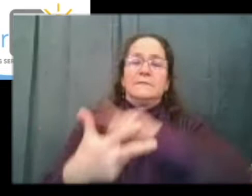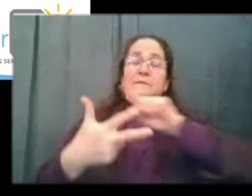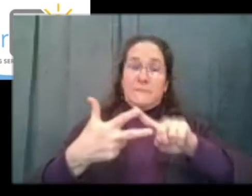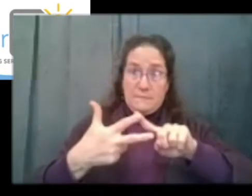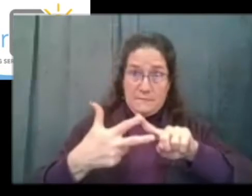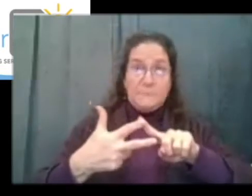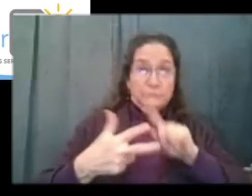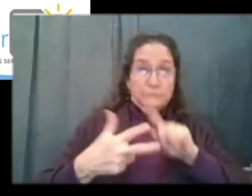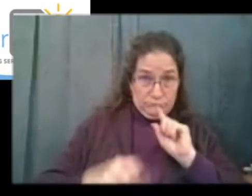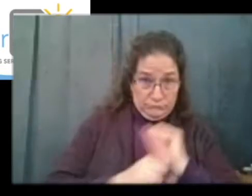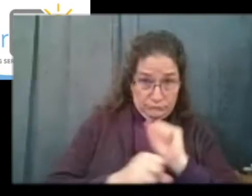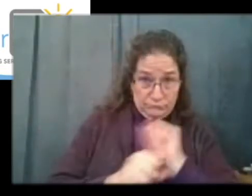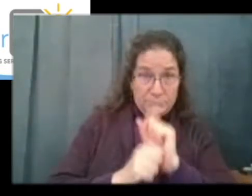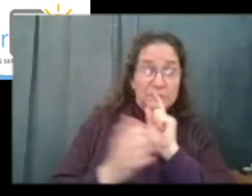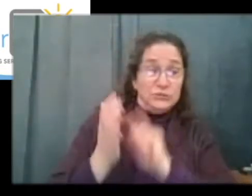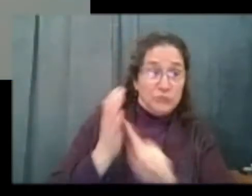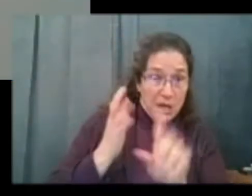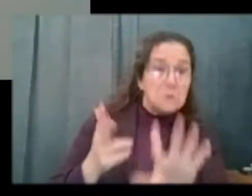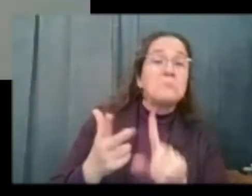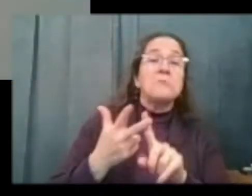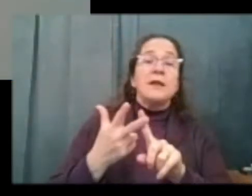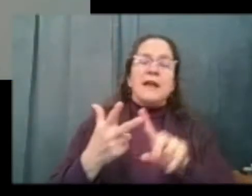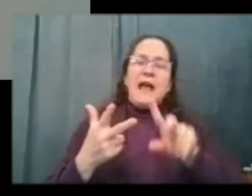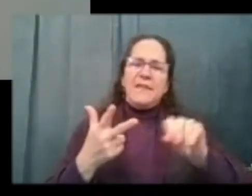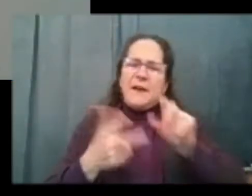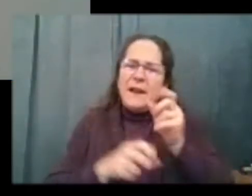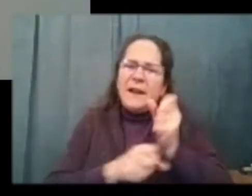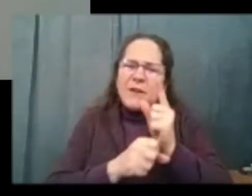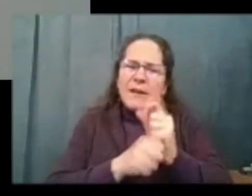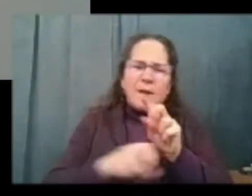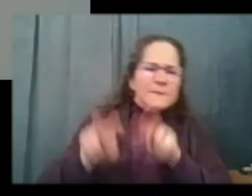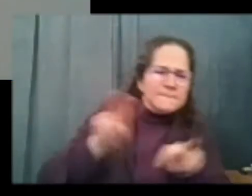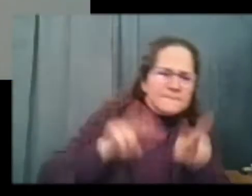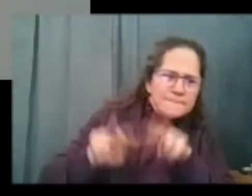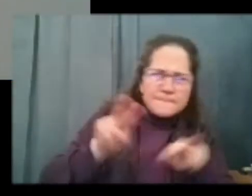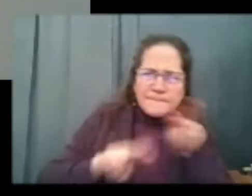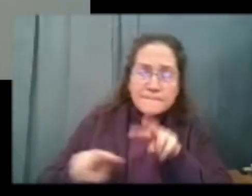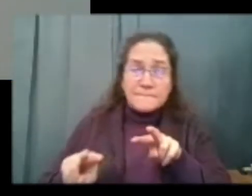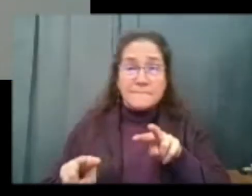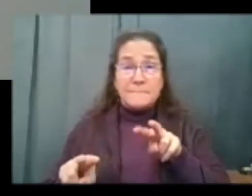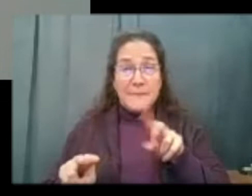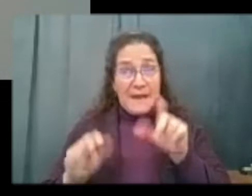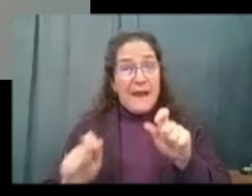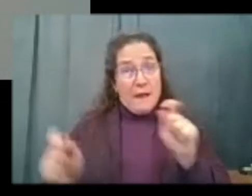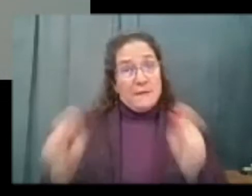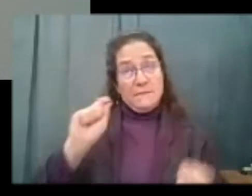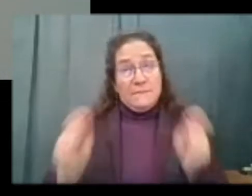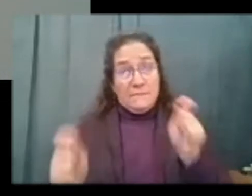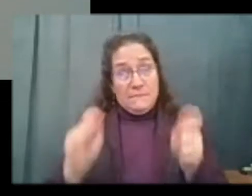and it can be fluid. Sometimes you don't know what will work or not work until you've given it a try.